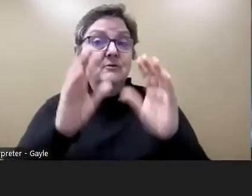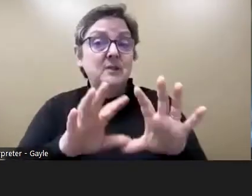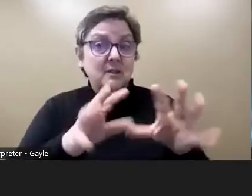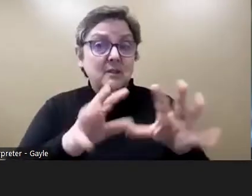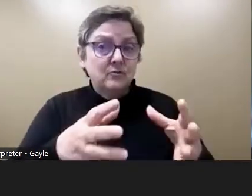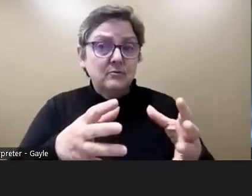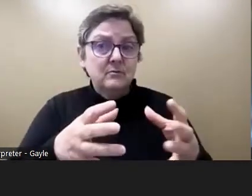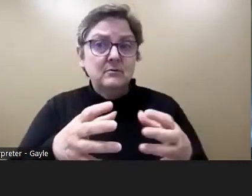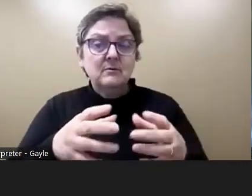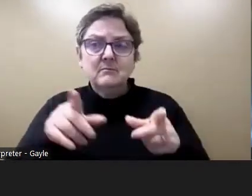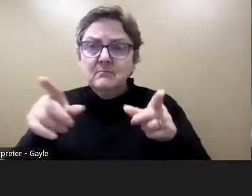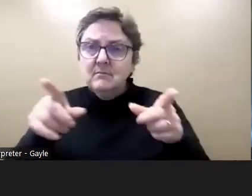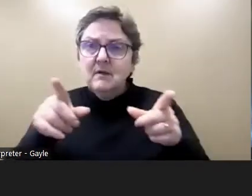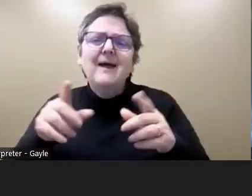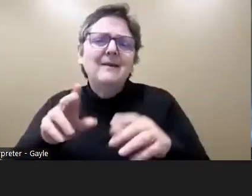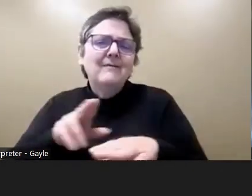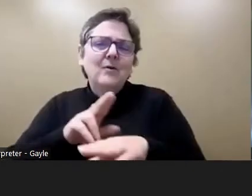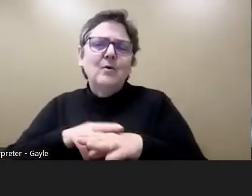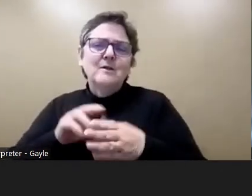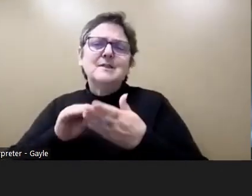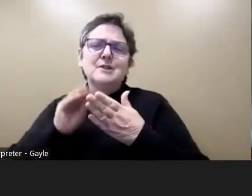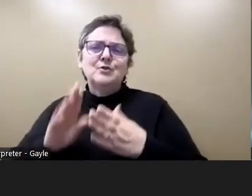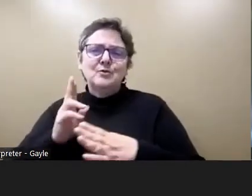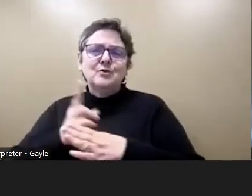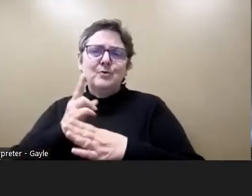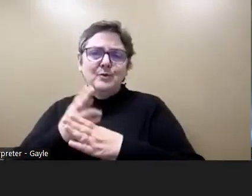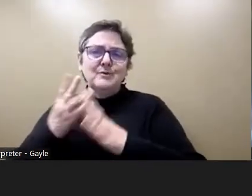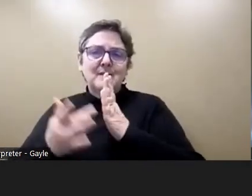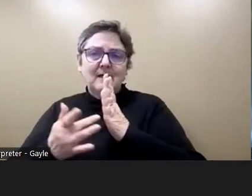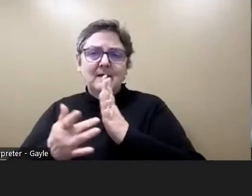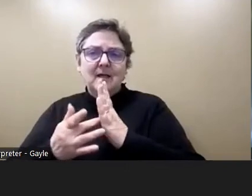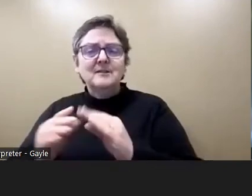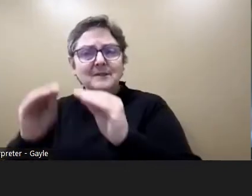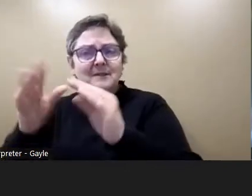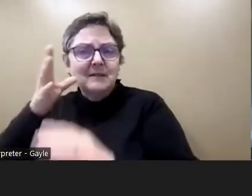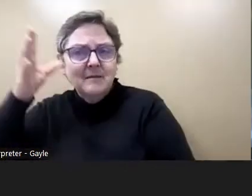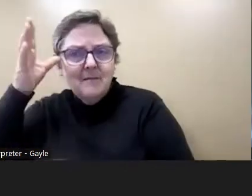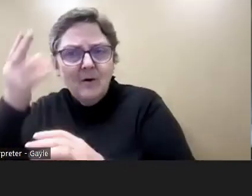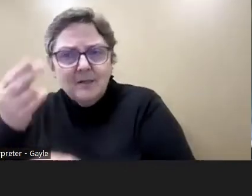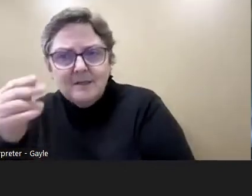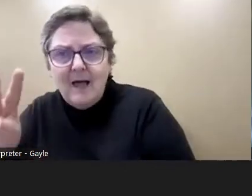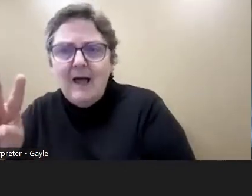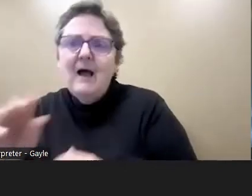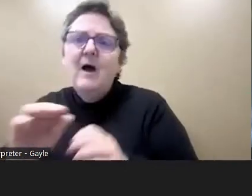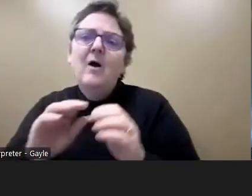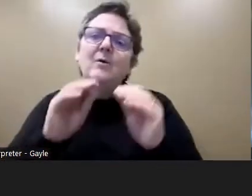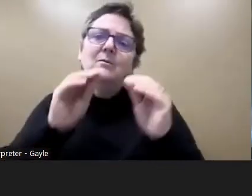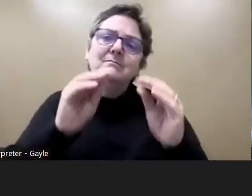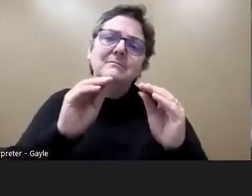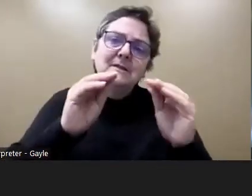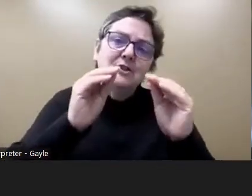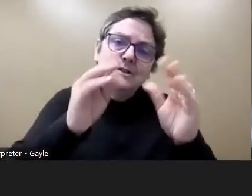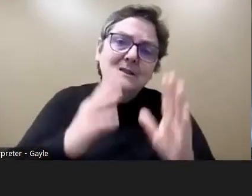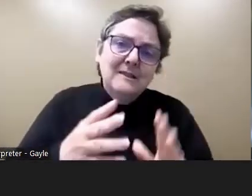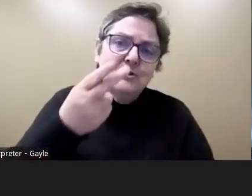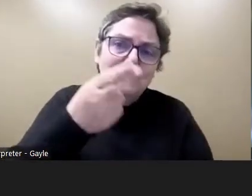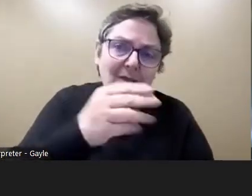this technology so that they can access the curriculum and that they can actually be involved in their day-to-day